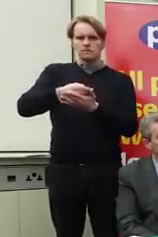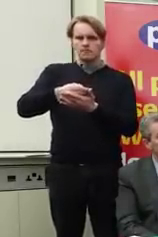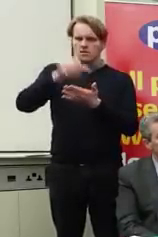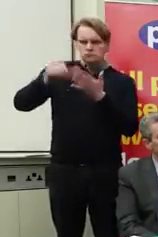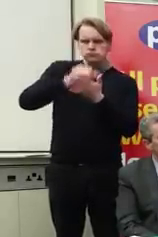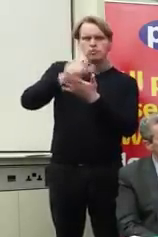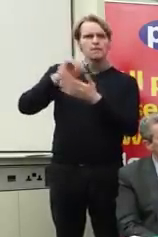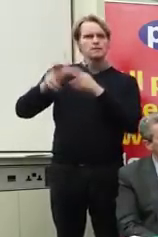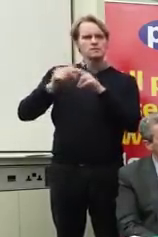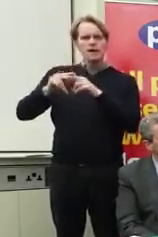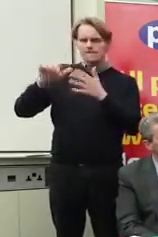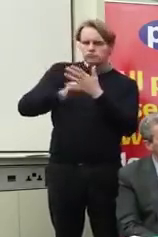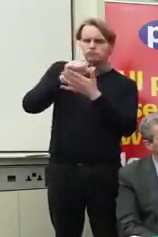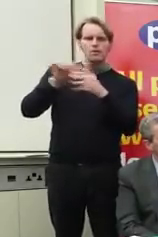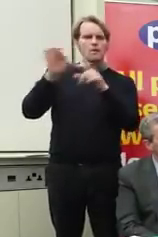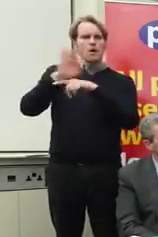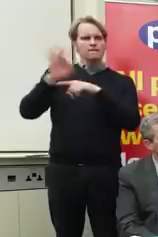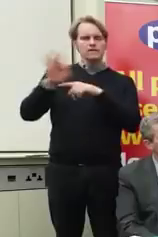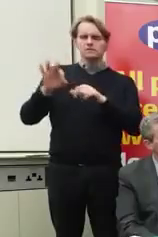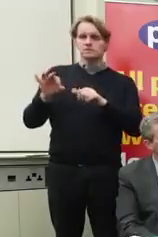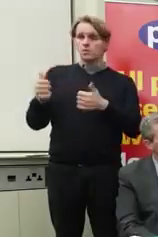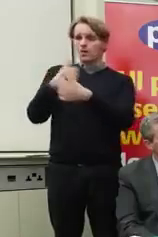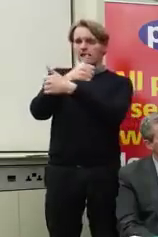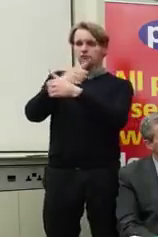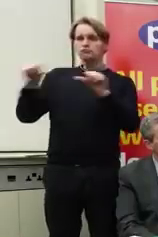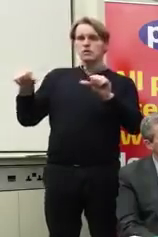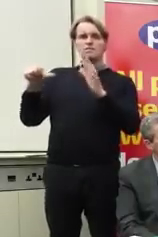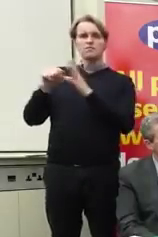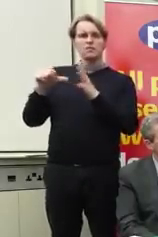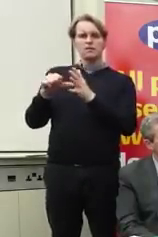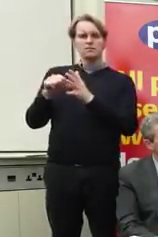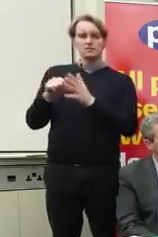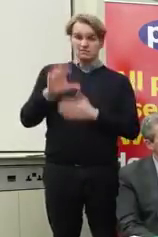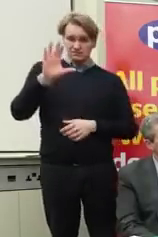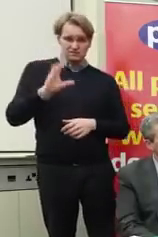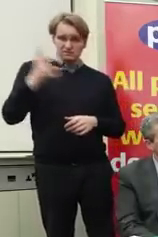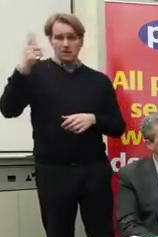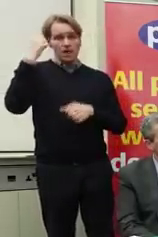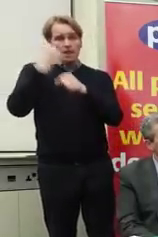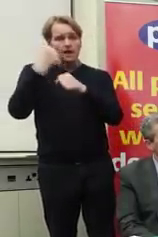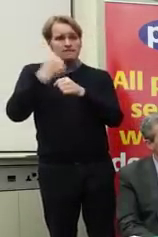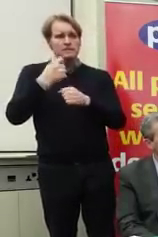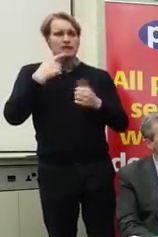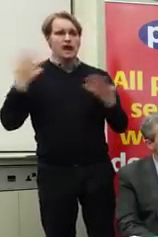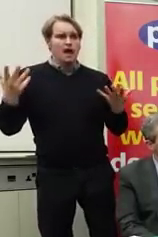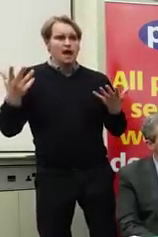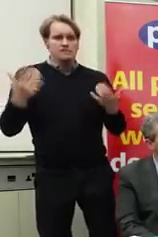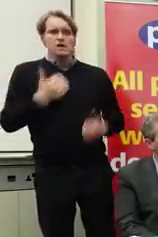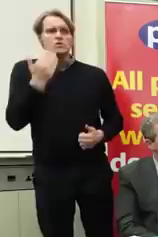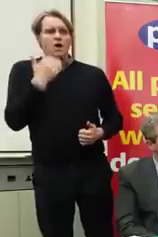HMRC you'll be able to a resolve the tax gap which the government admits themselves is £34 billion, others figures adding up to